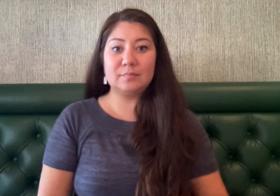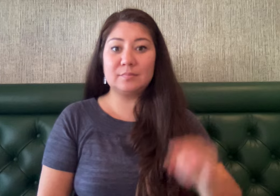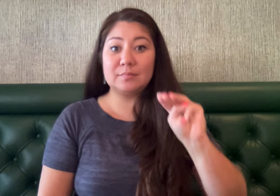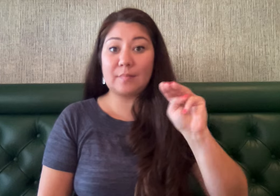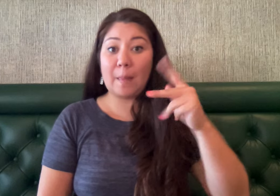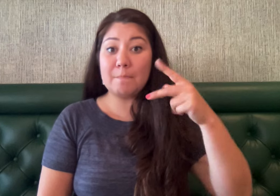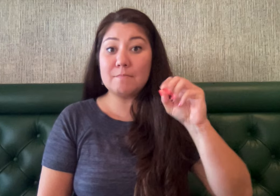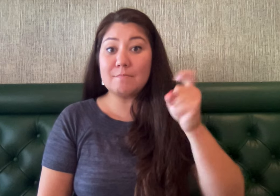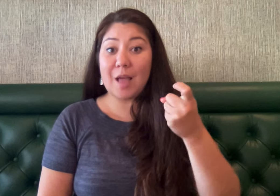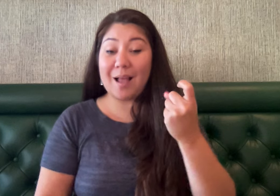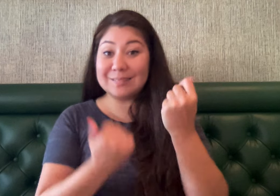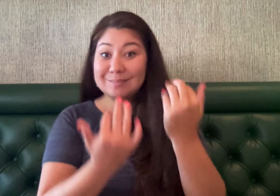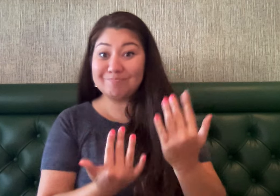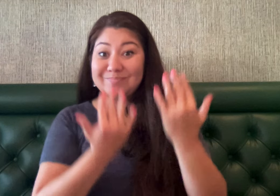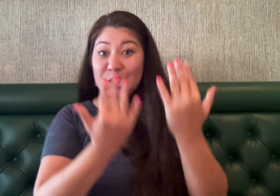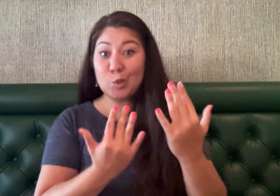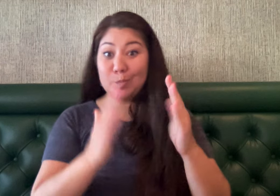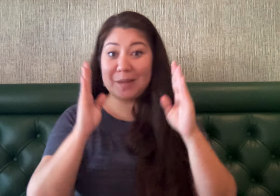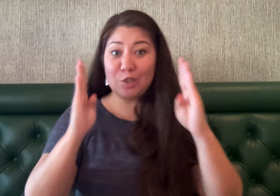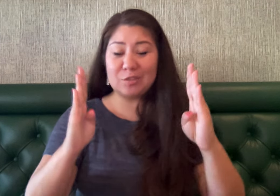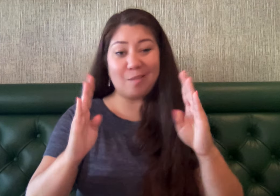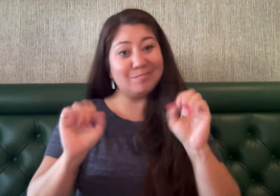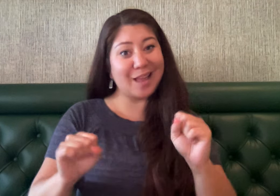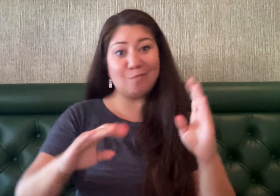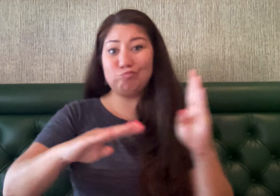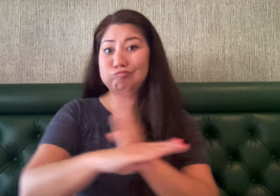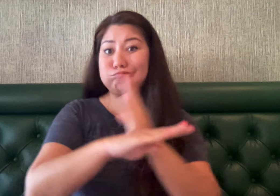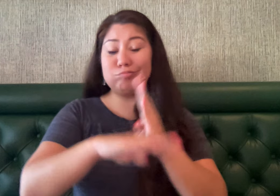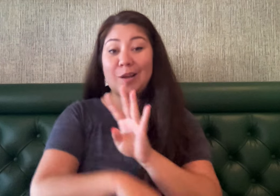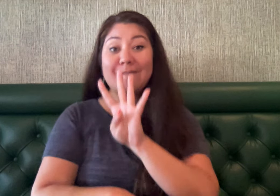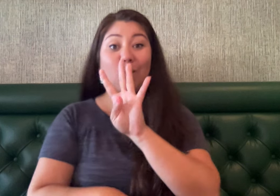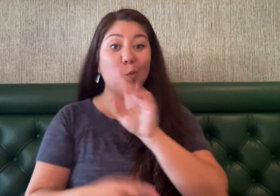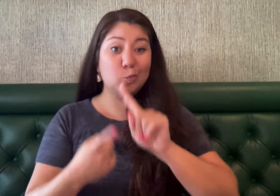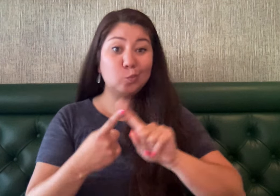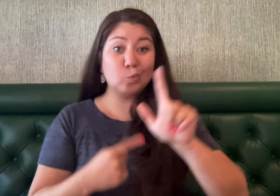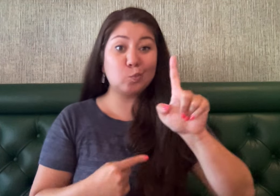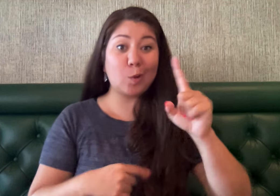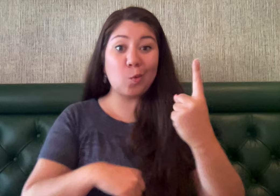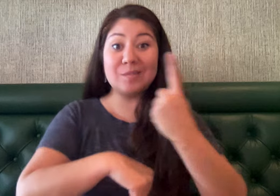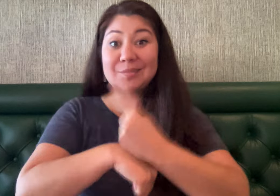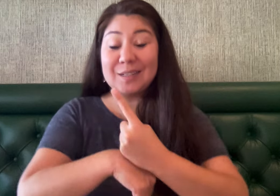The monkeypox incubation period can range anywhere from 4 to 21 days